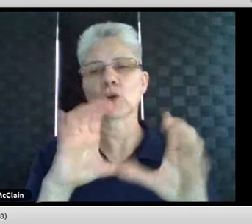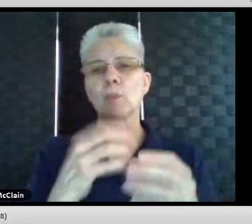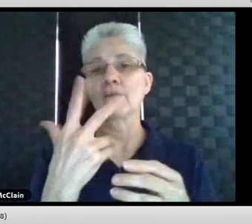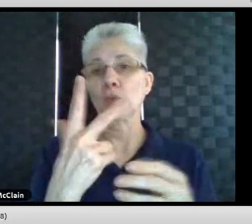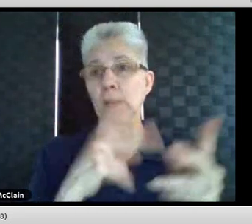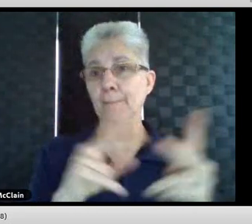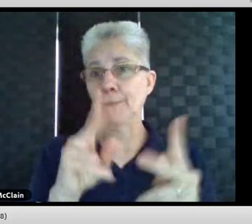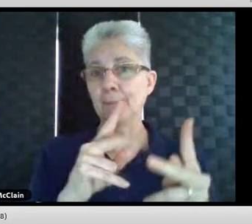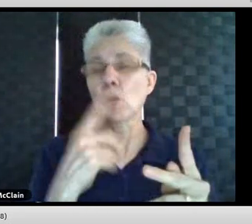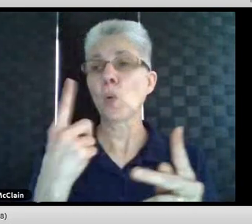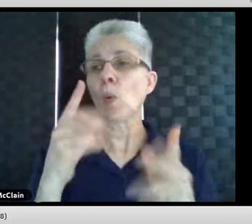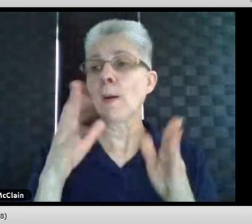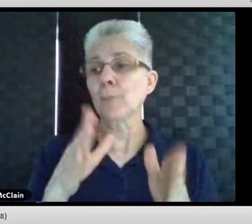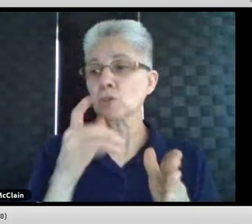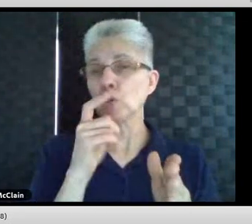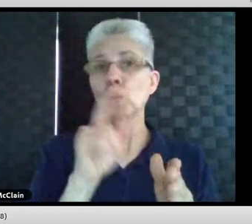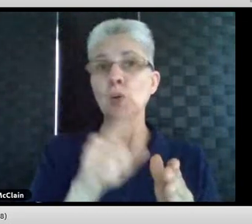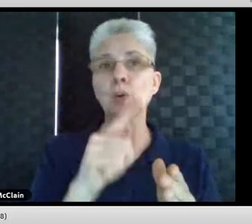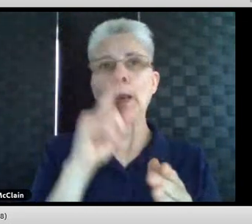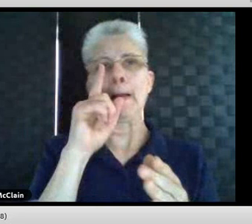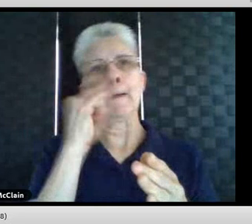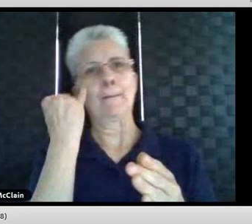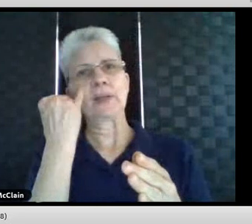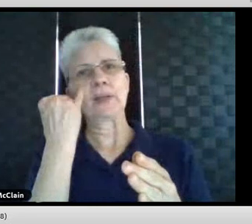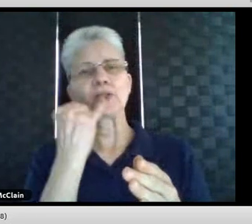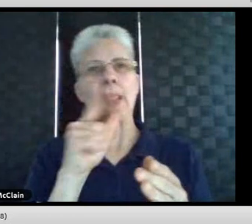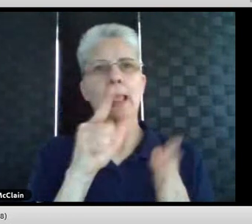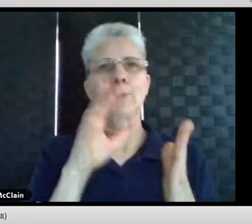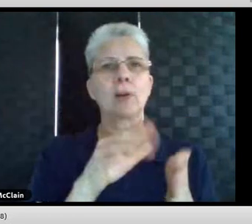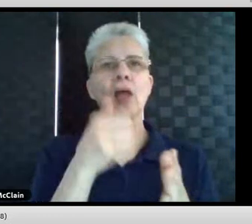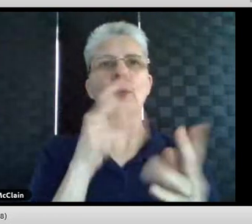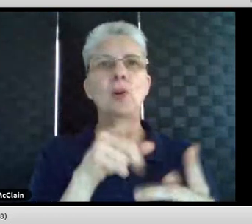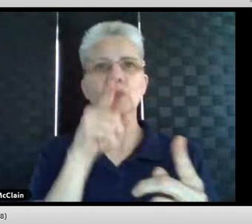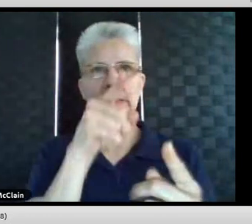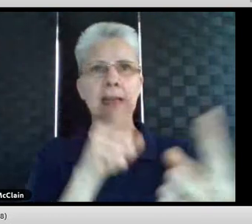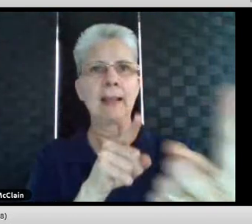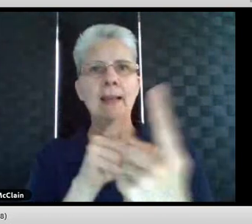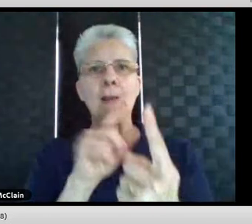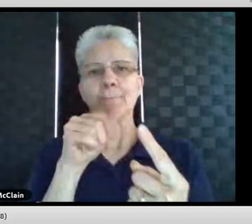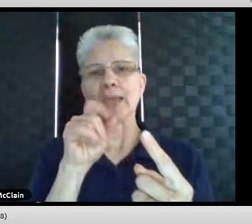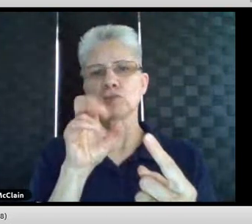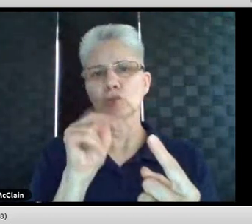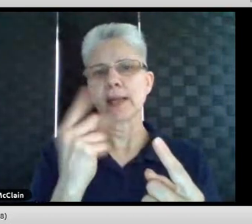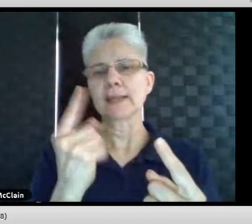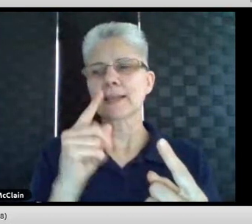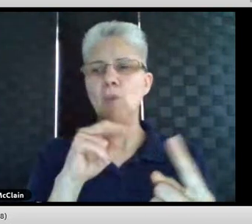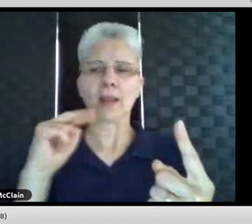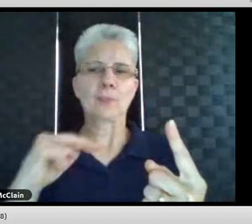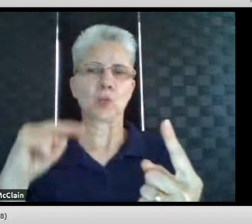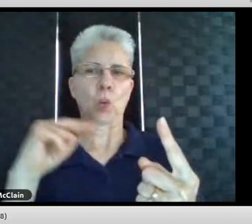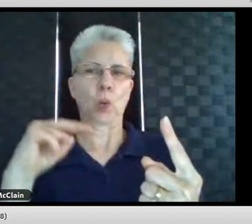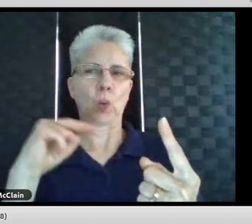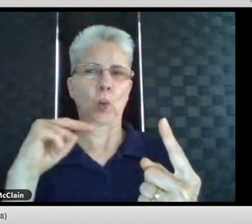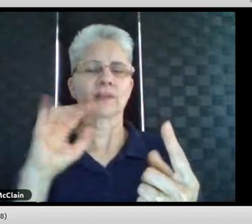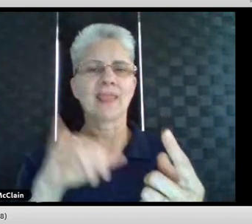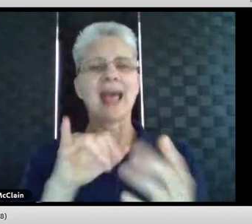one person who plays the librarian, one person who plays the patron and then somebody who just kind of observes. If it's in a digital environment,